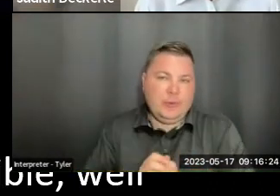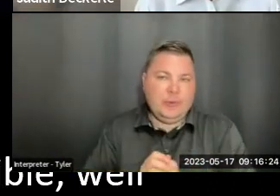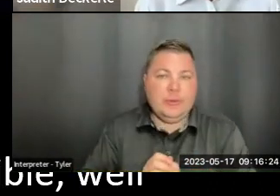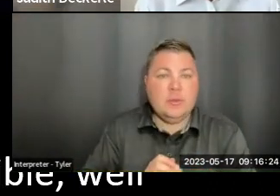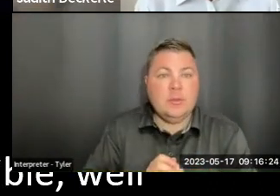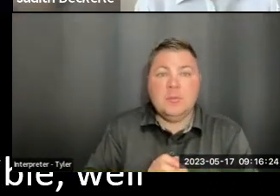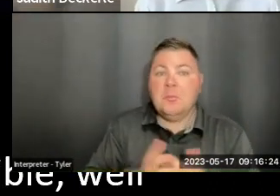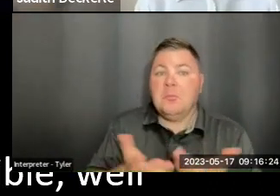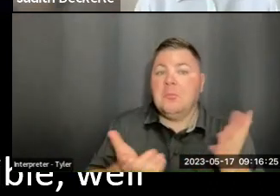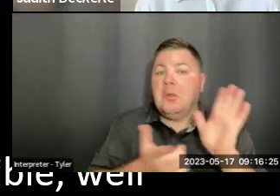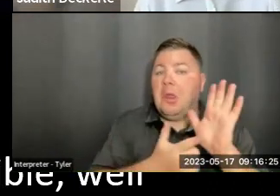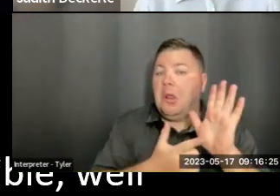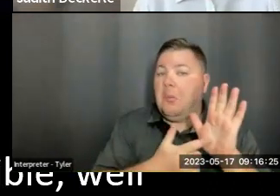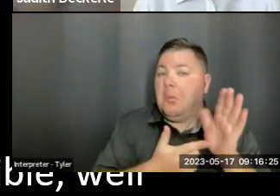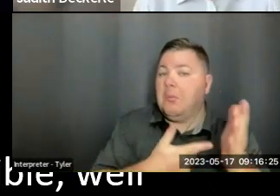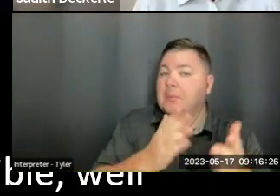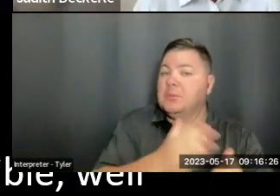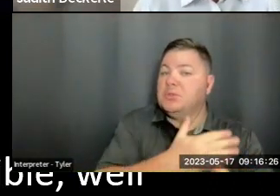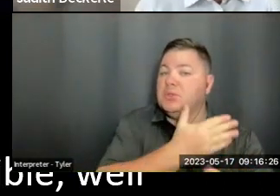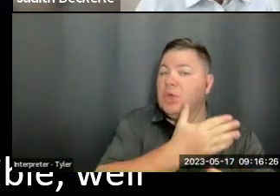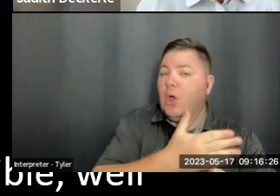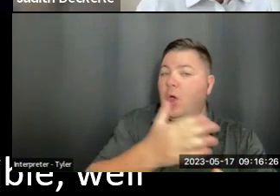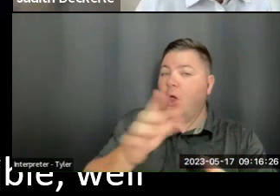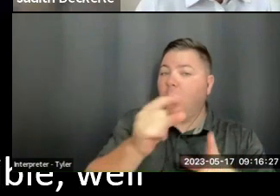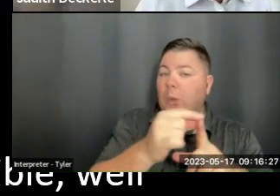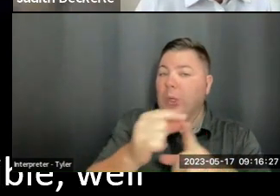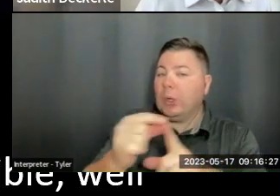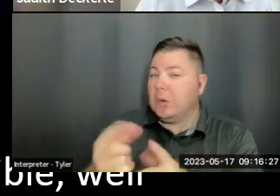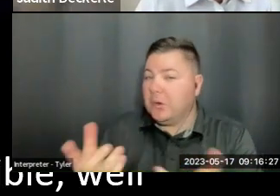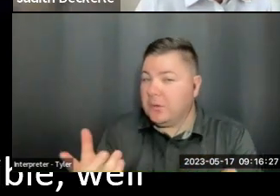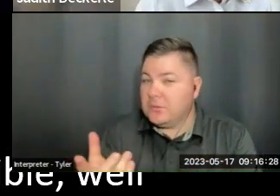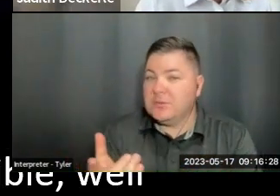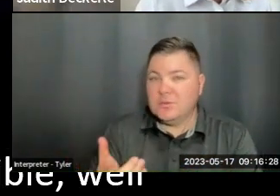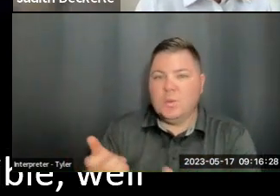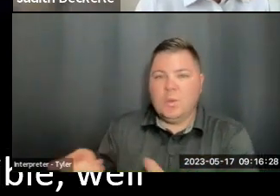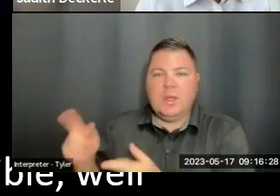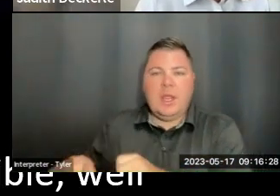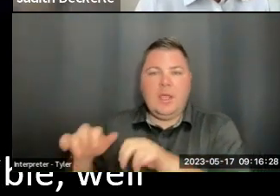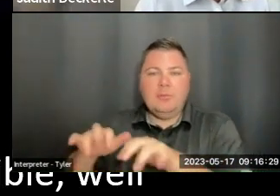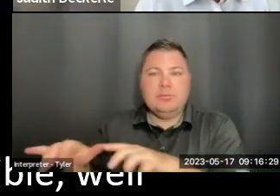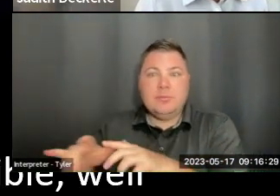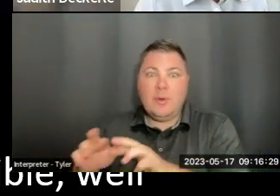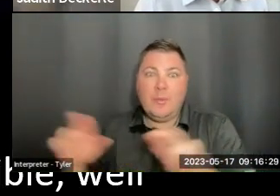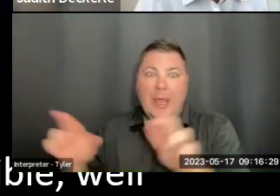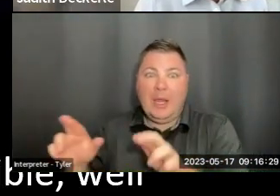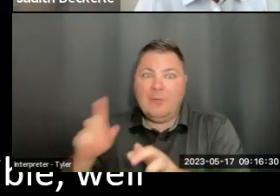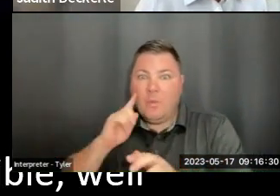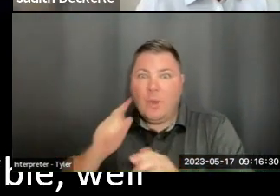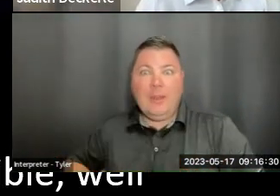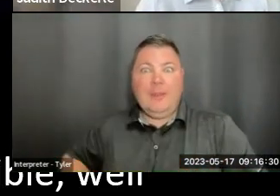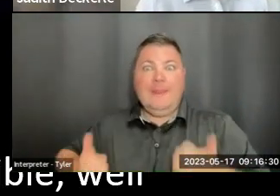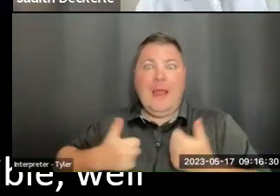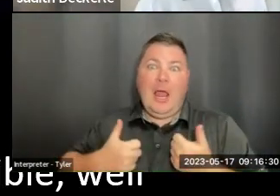allowing for more accurate captions. These could include song lyrics when